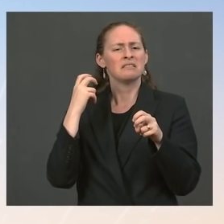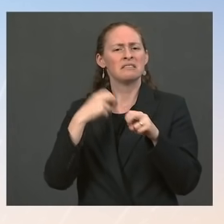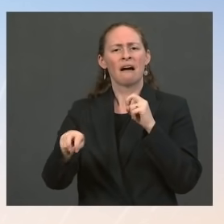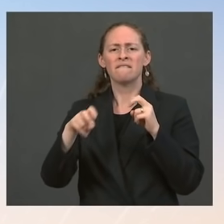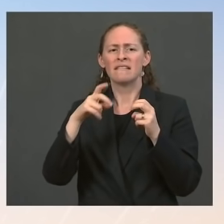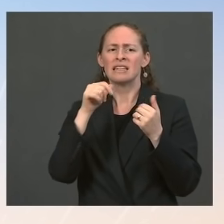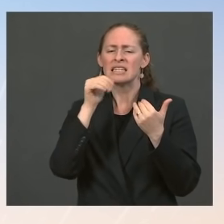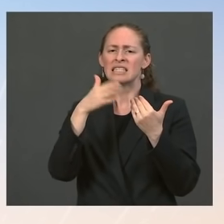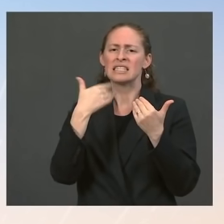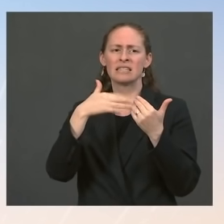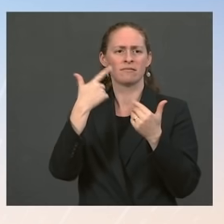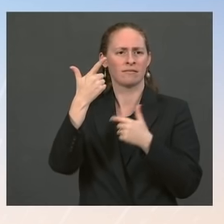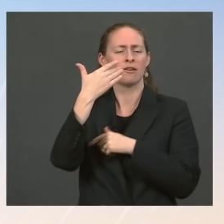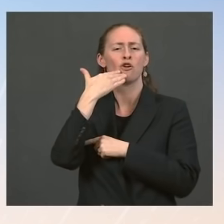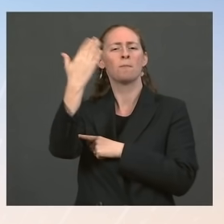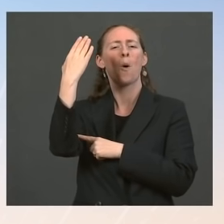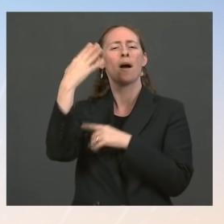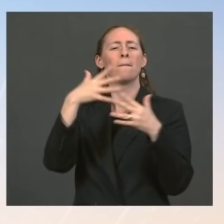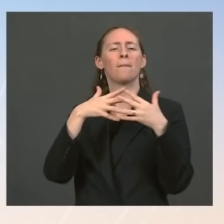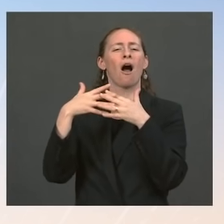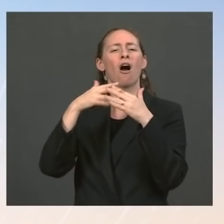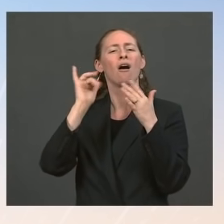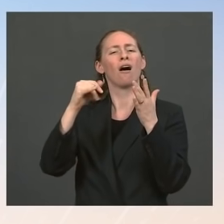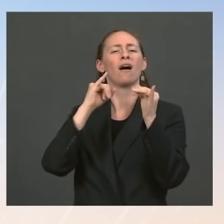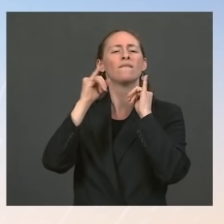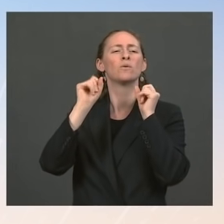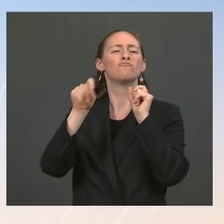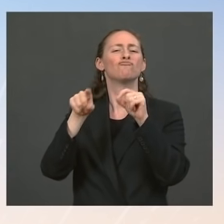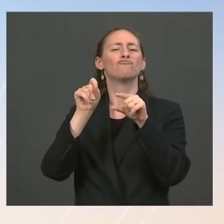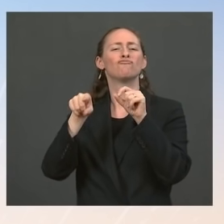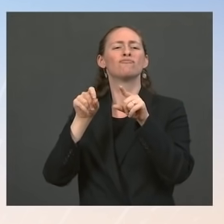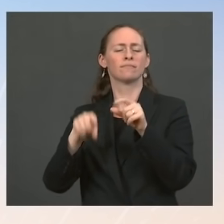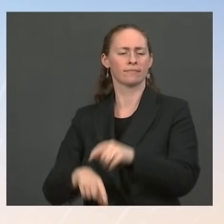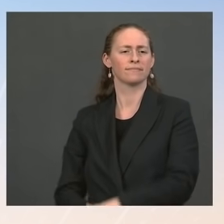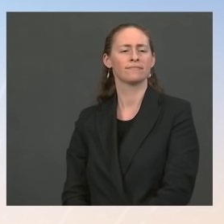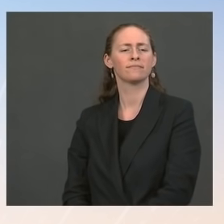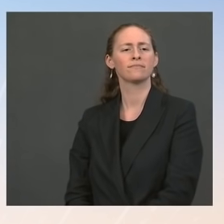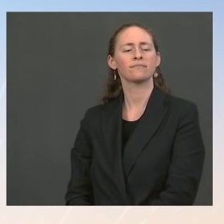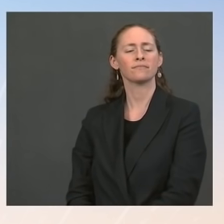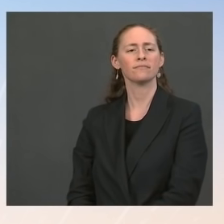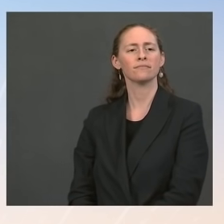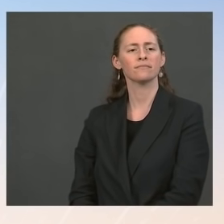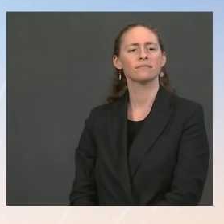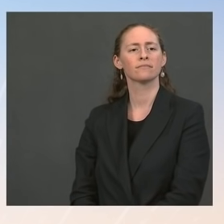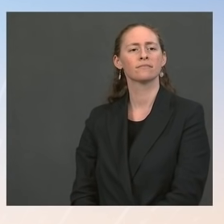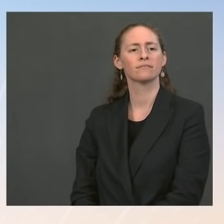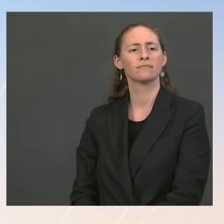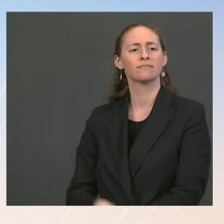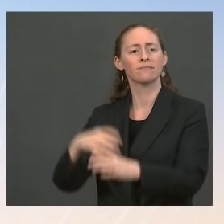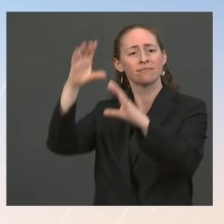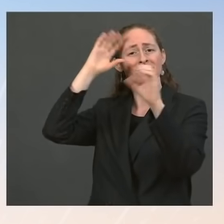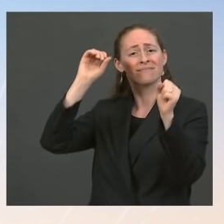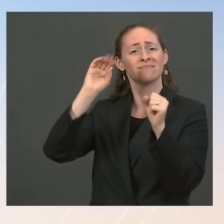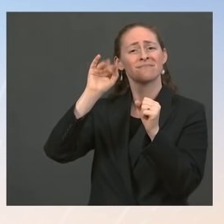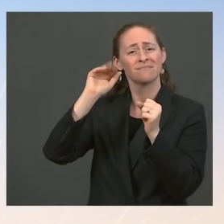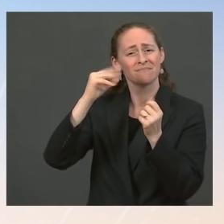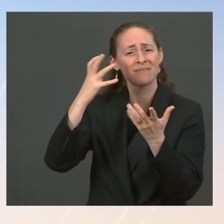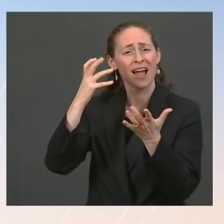The Press: "Immigration is tough. It has always been because, on one hand, I think we're naturally a people that wants to help others. At the same time, we're a nation-state. We have borders.